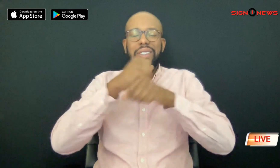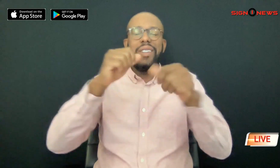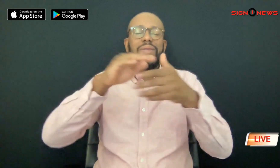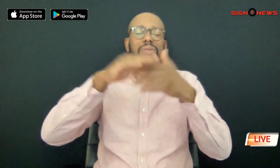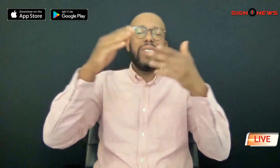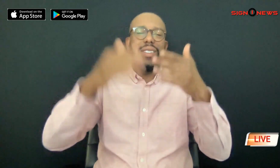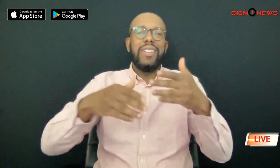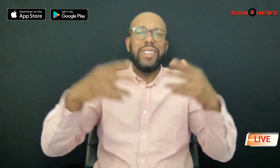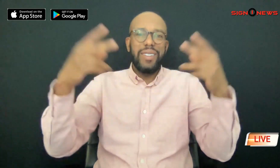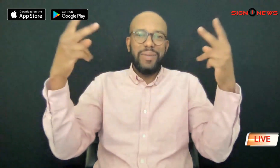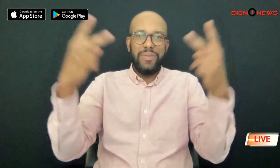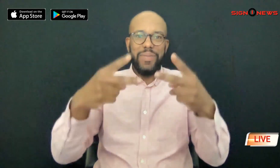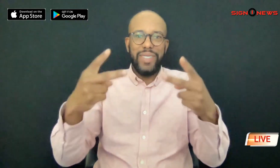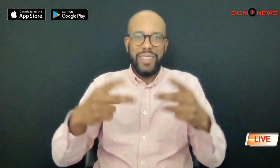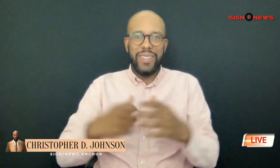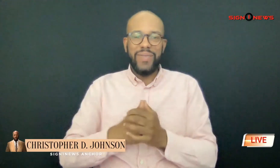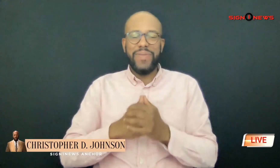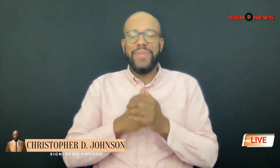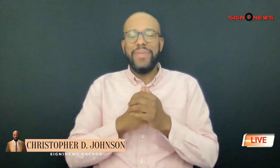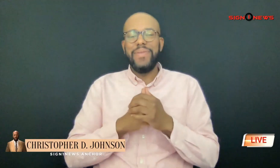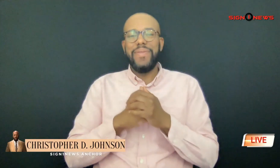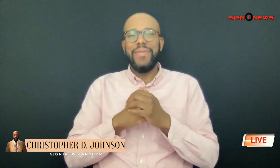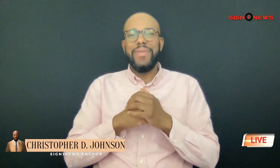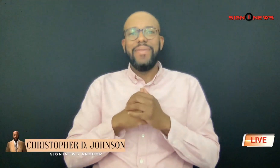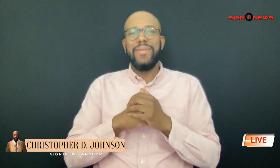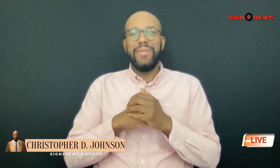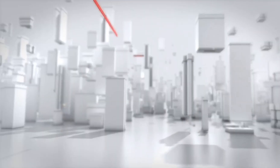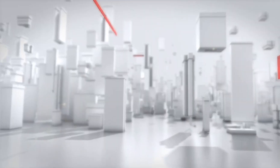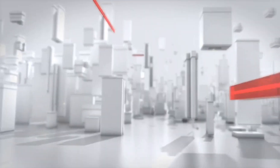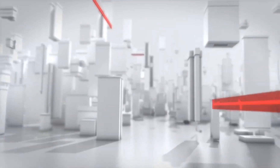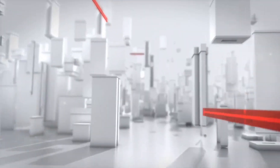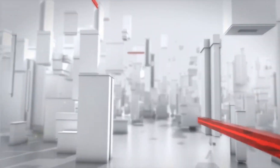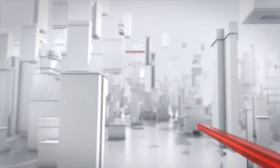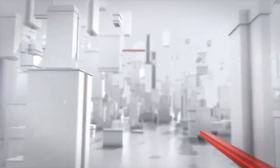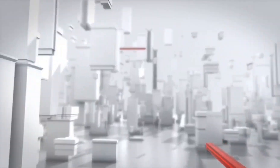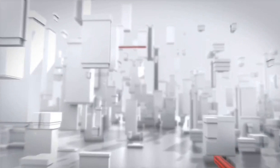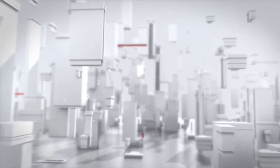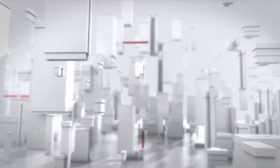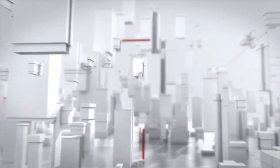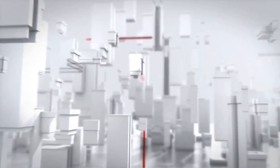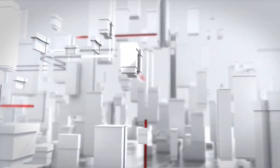have a safe weekend